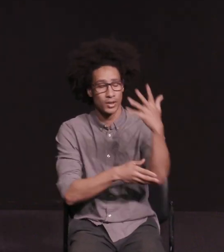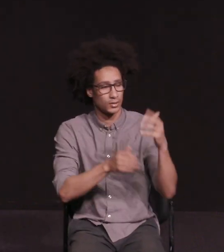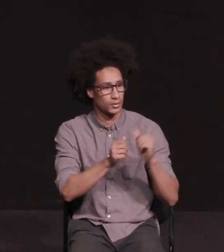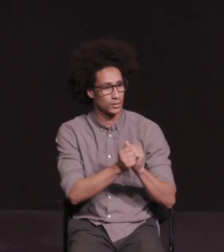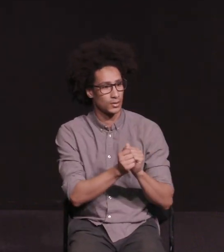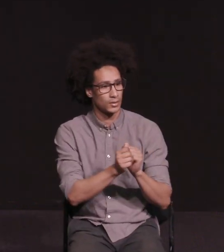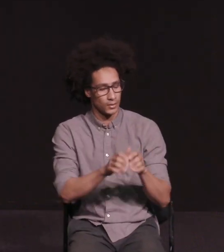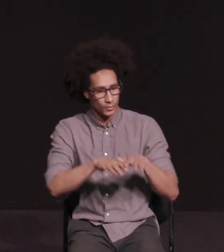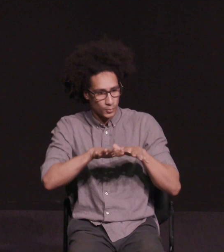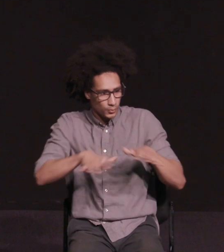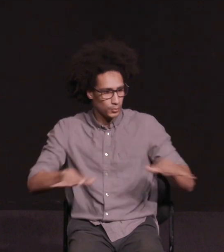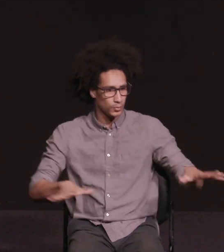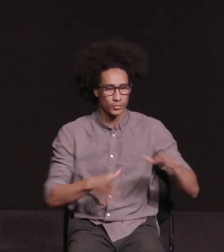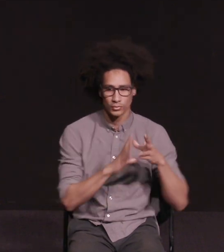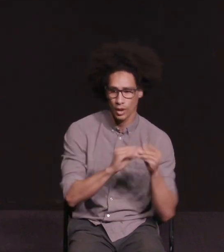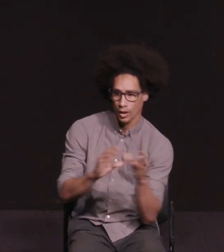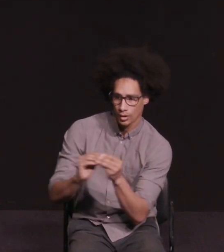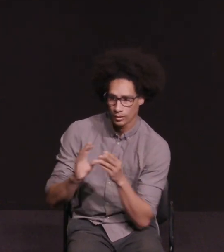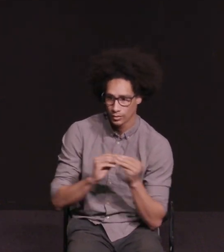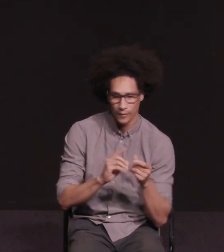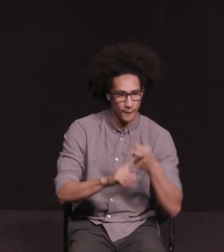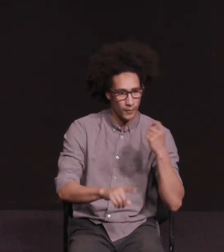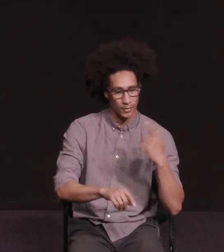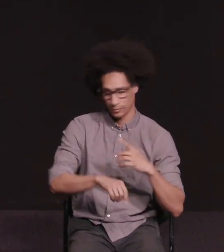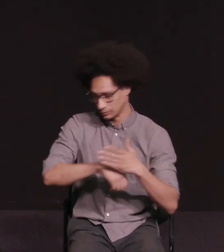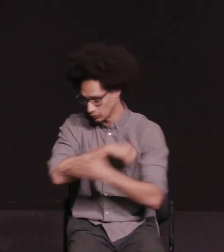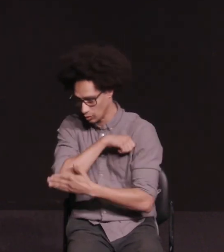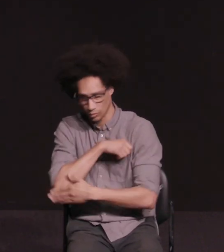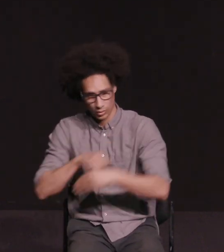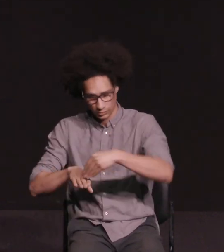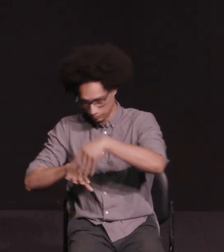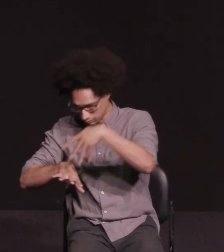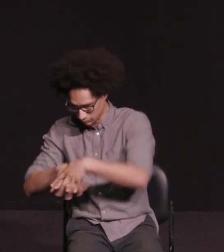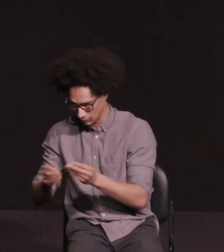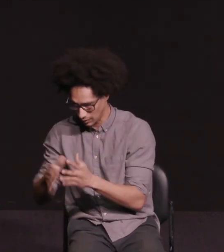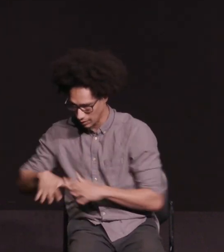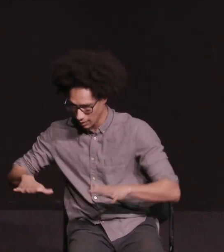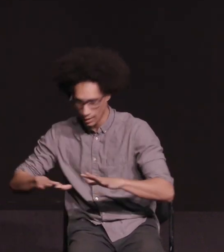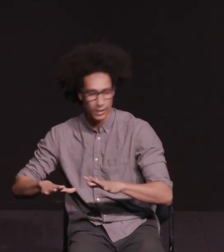dye masters, metal smiths, teachers, healers, warriors,